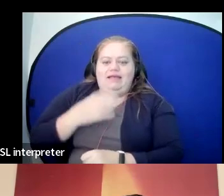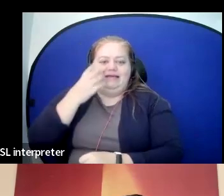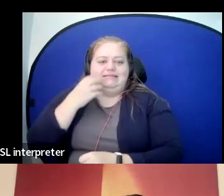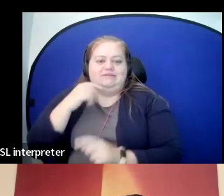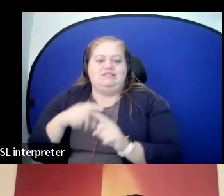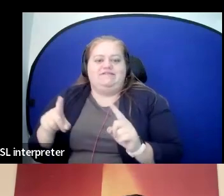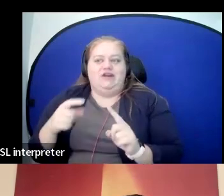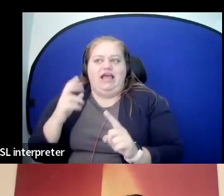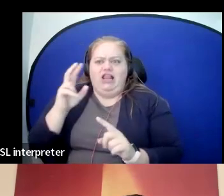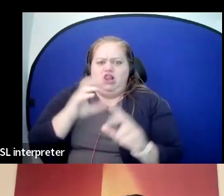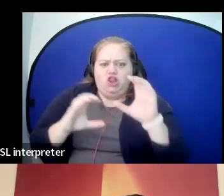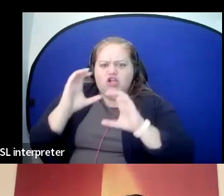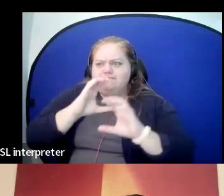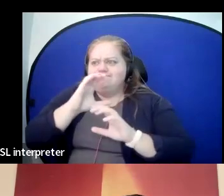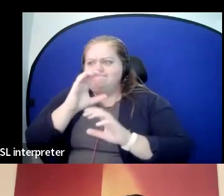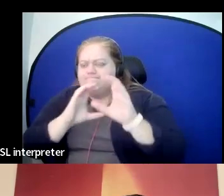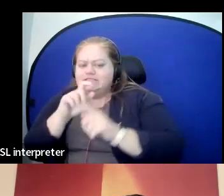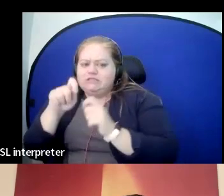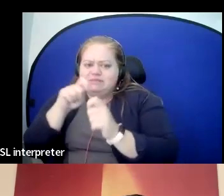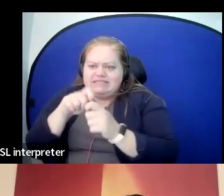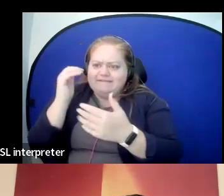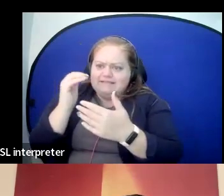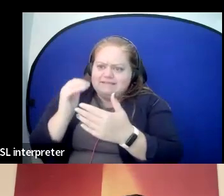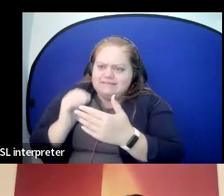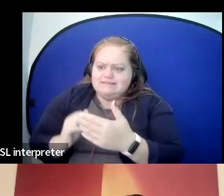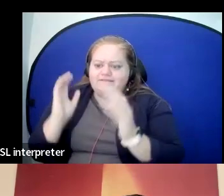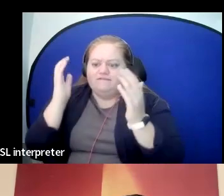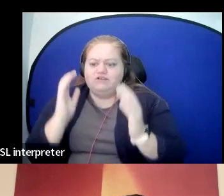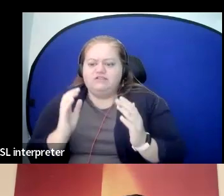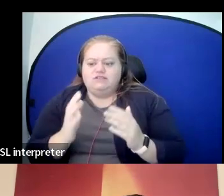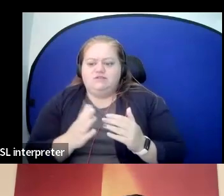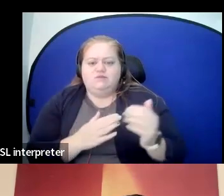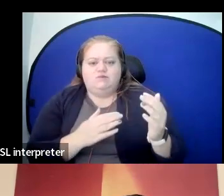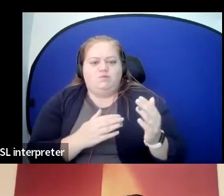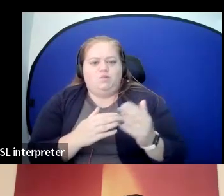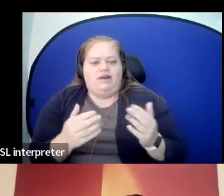I look differently. I understand things differently. And the current way we're using these AI tools is very agnostic to that.